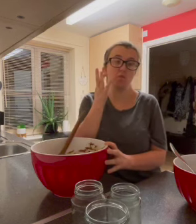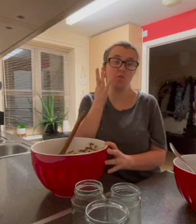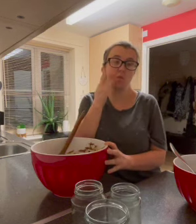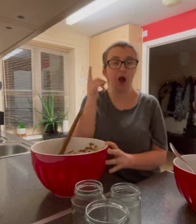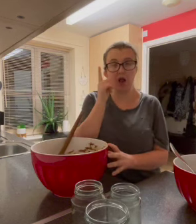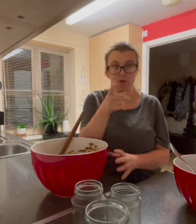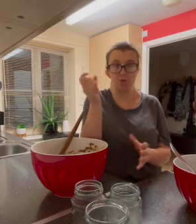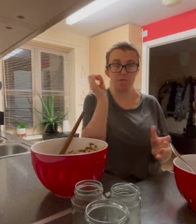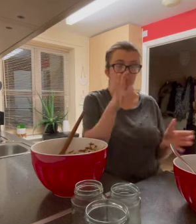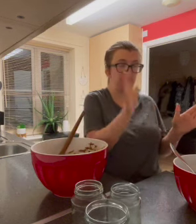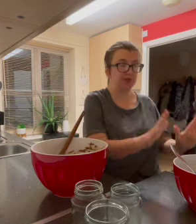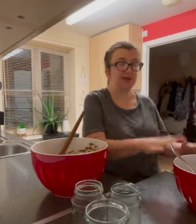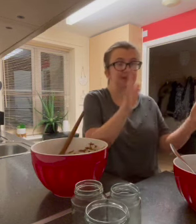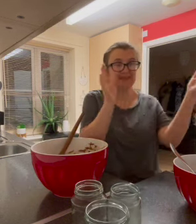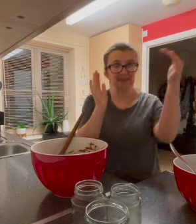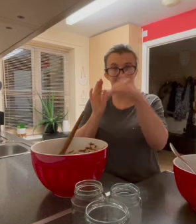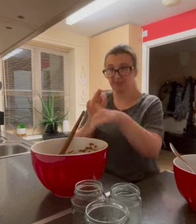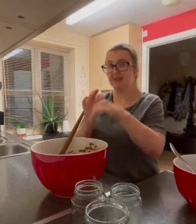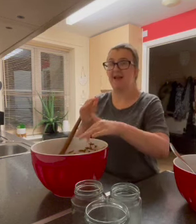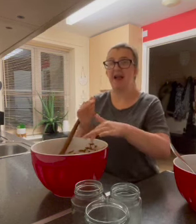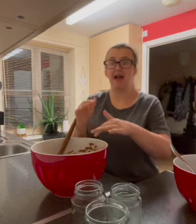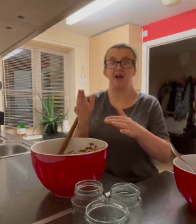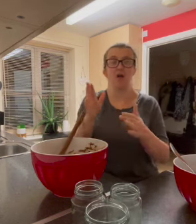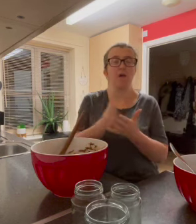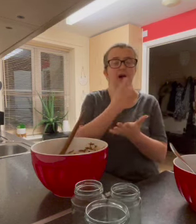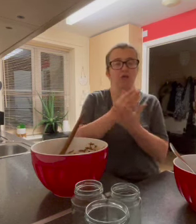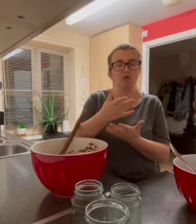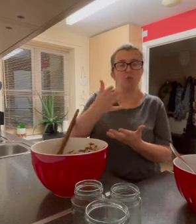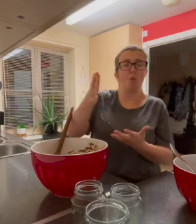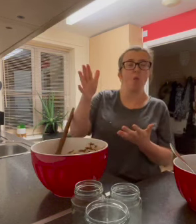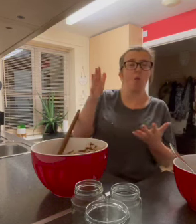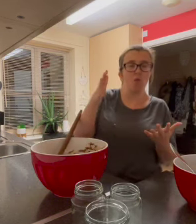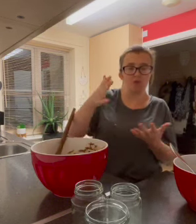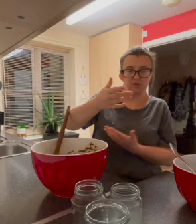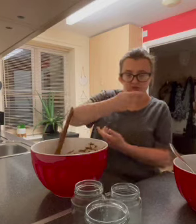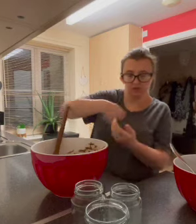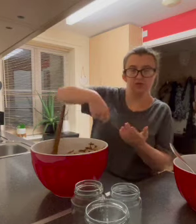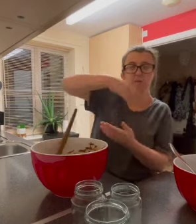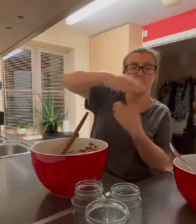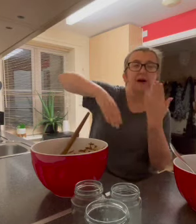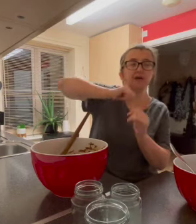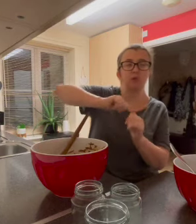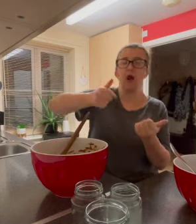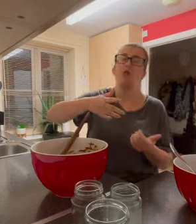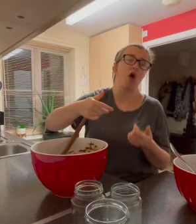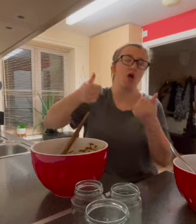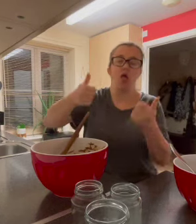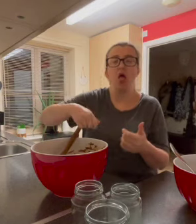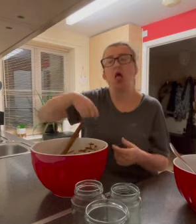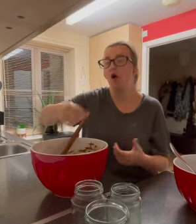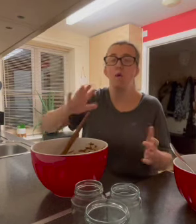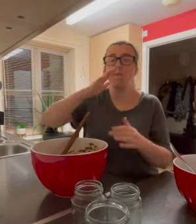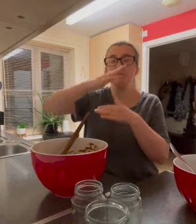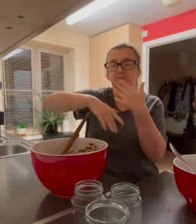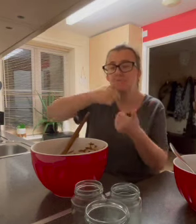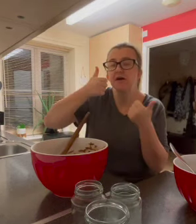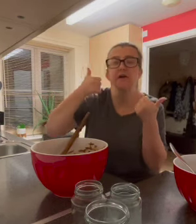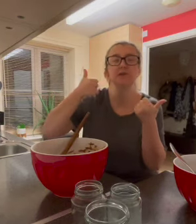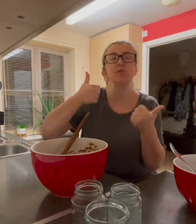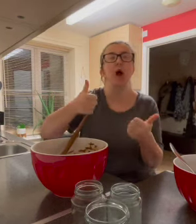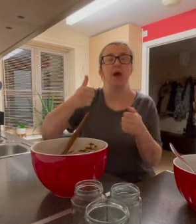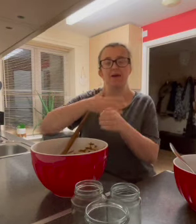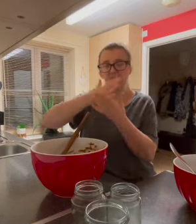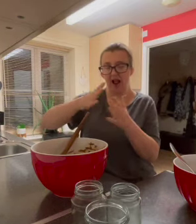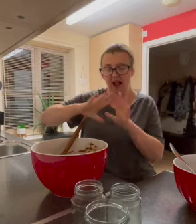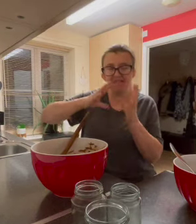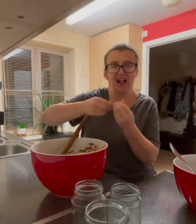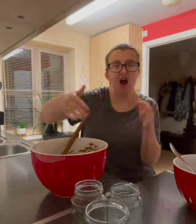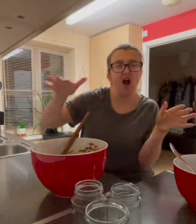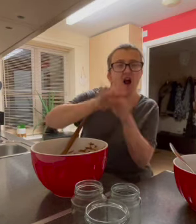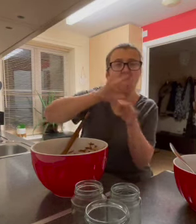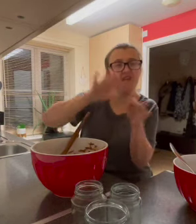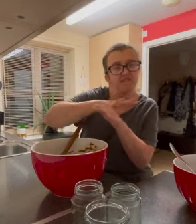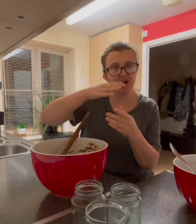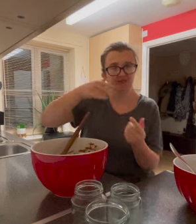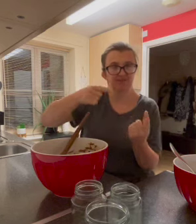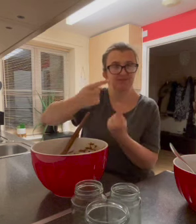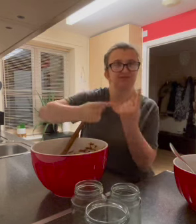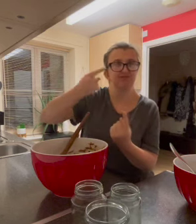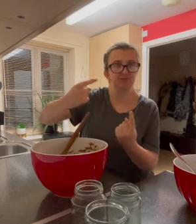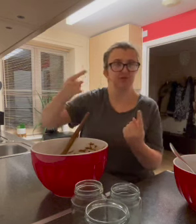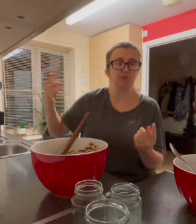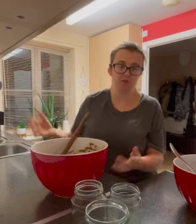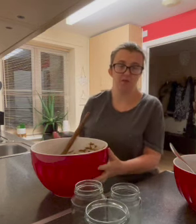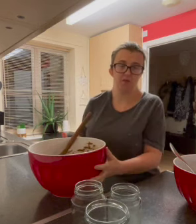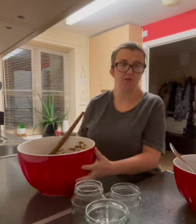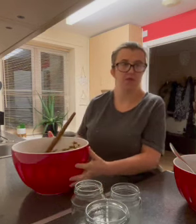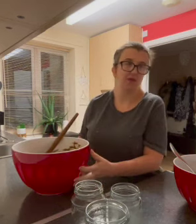When you add fruit to this bowl make sure you mix them well and make sure everything are covered well.